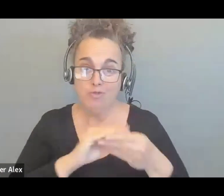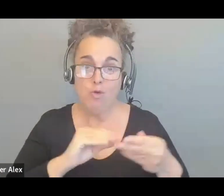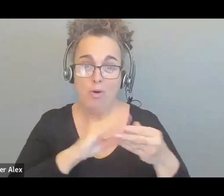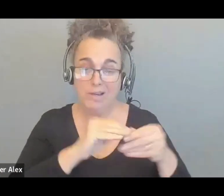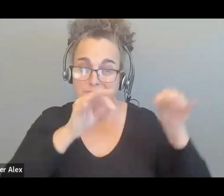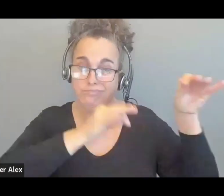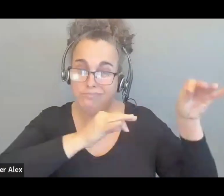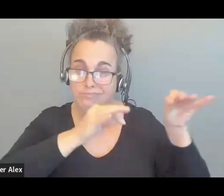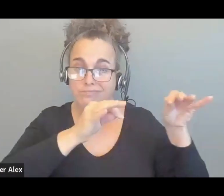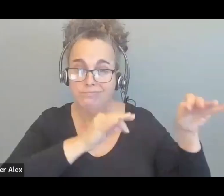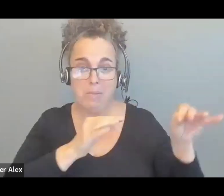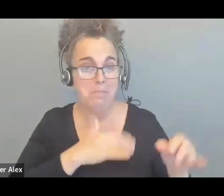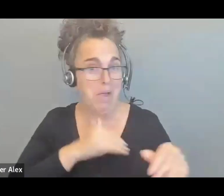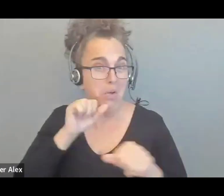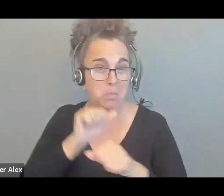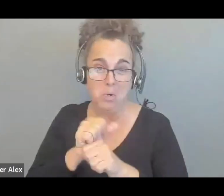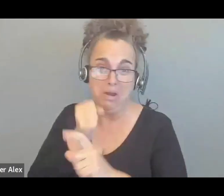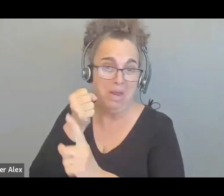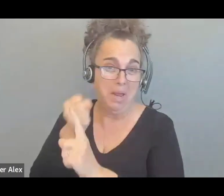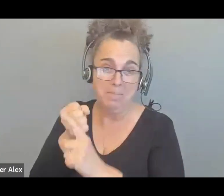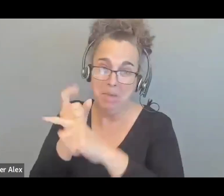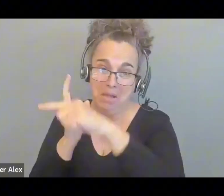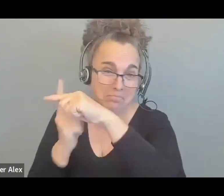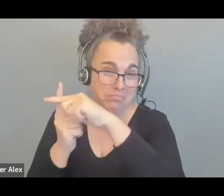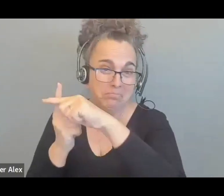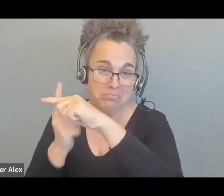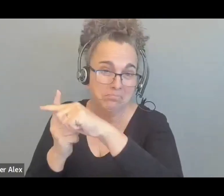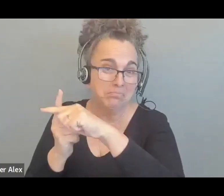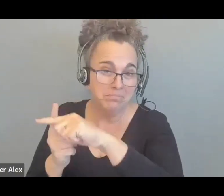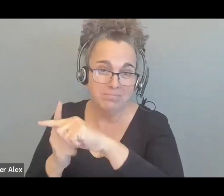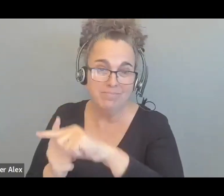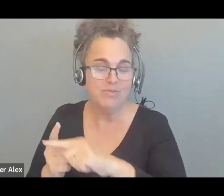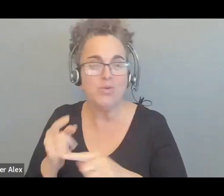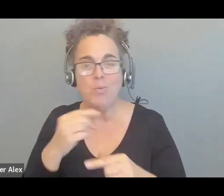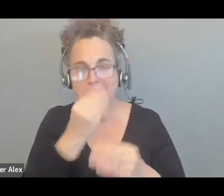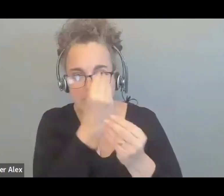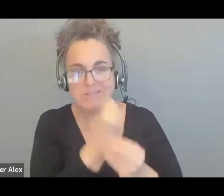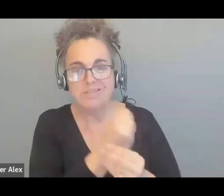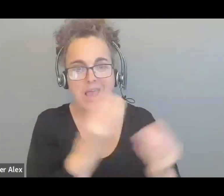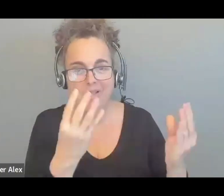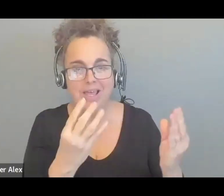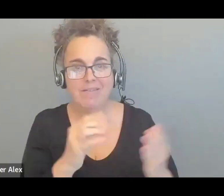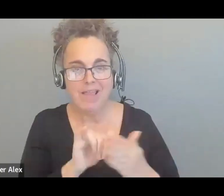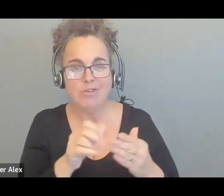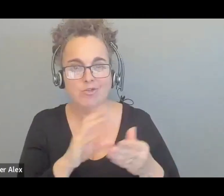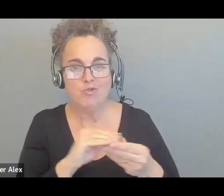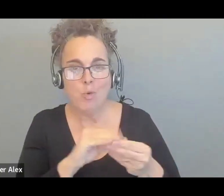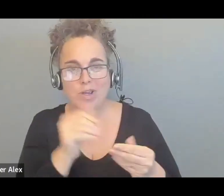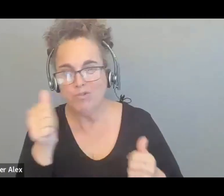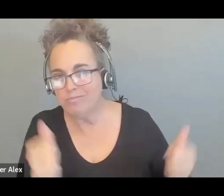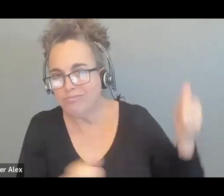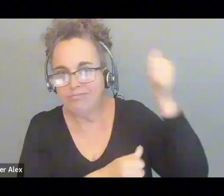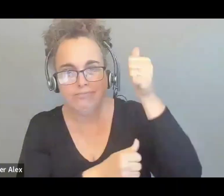And so for me it's a, it's the storytelling, it's the supporting employees.